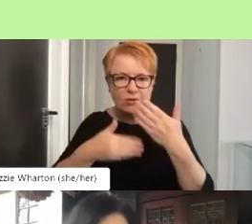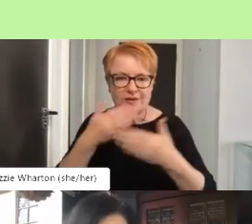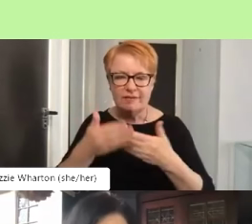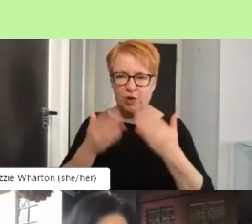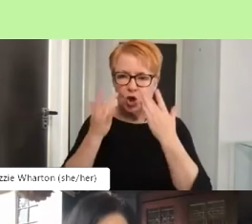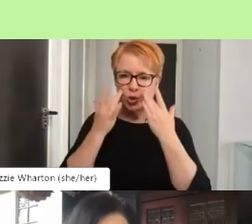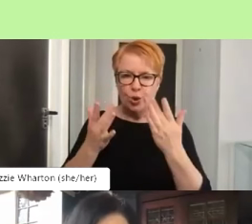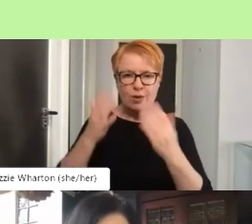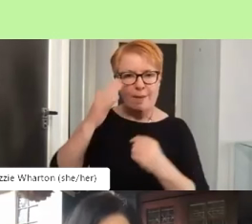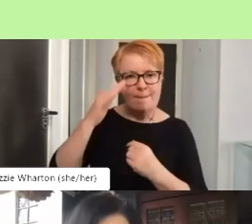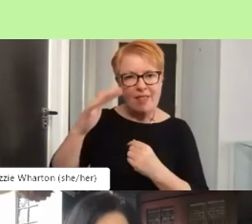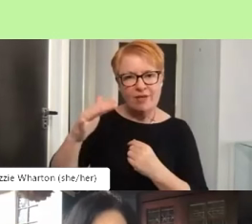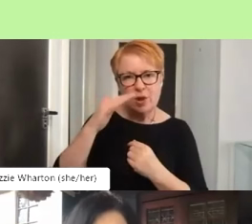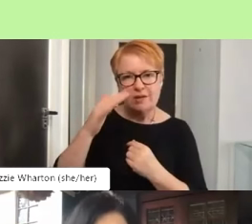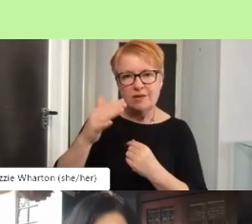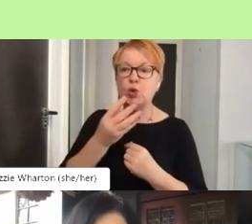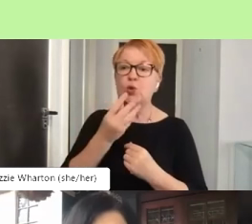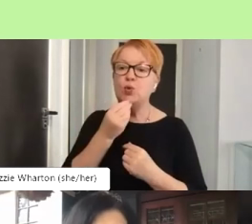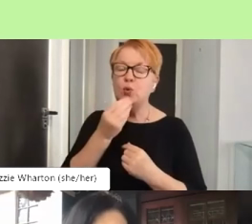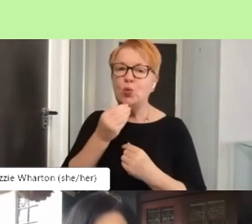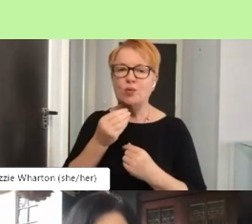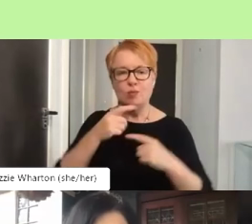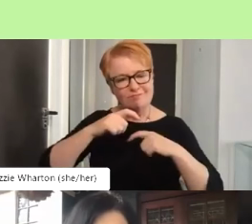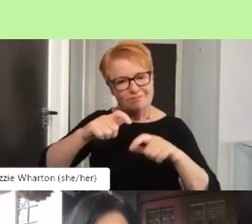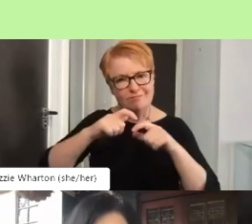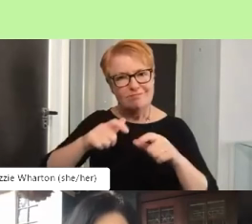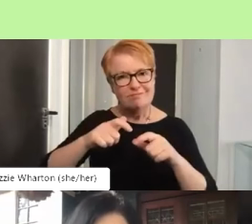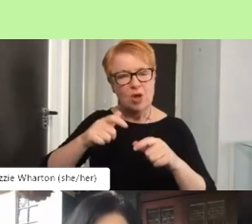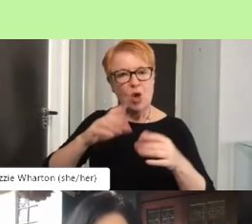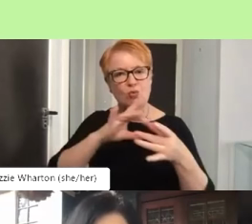maintain those unequal relations, even as these methodologies